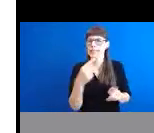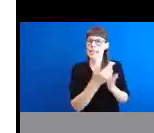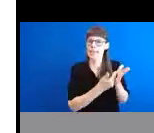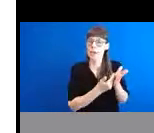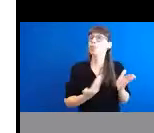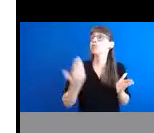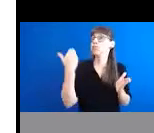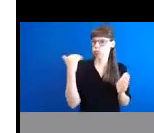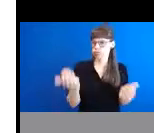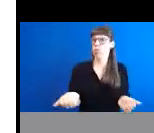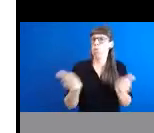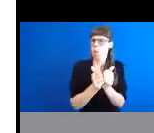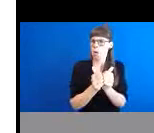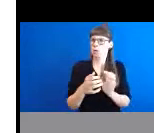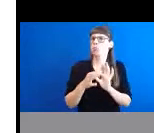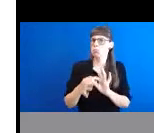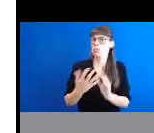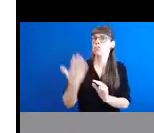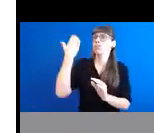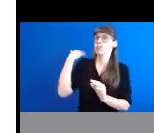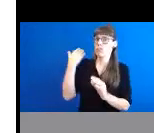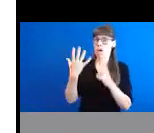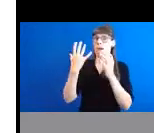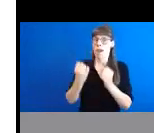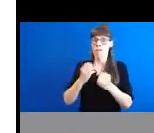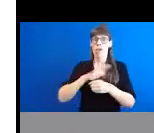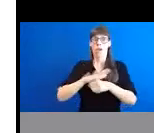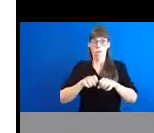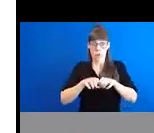disabilities. Most of the partnerships and approaches mentioned already